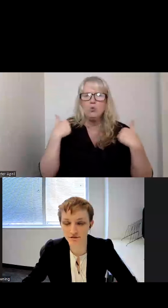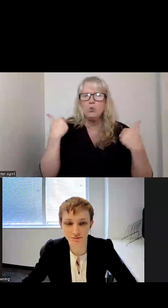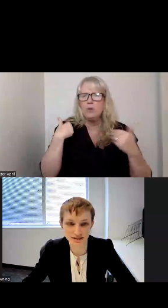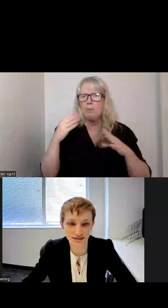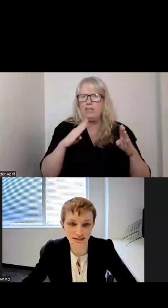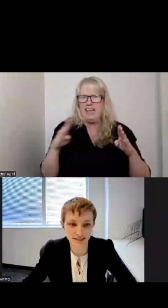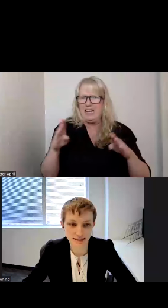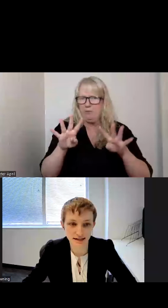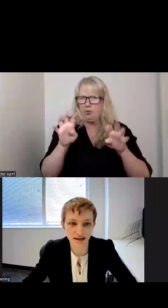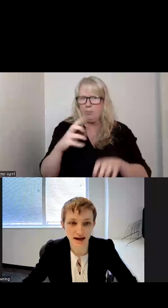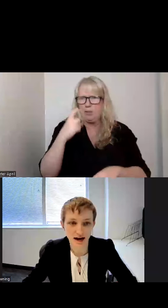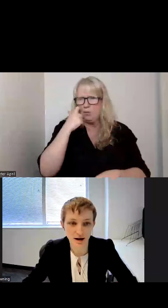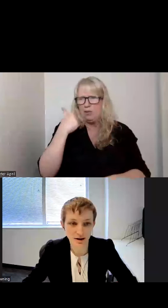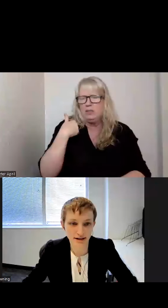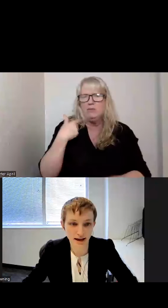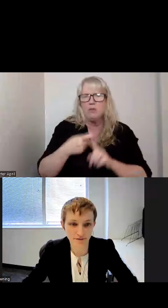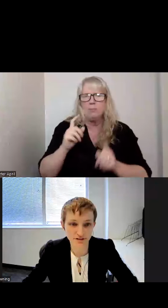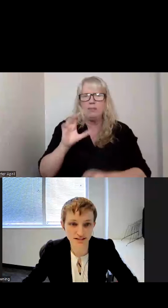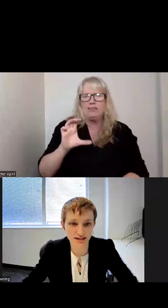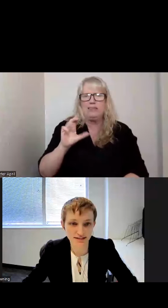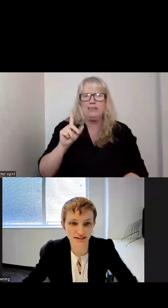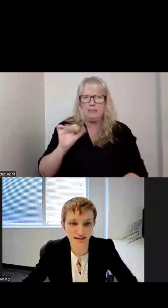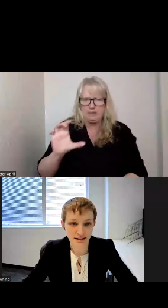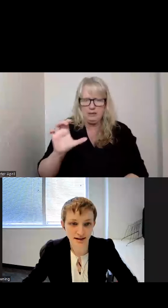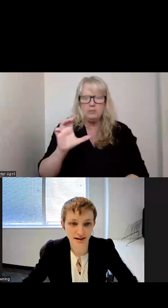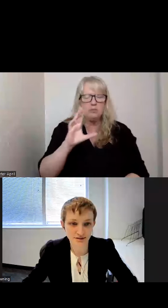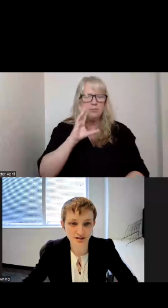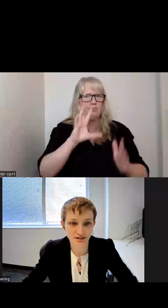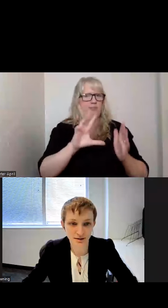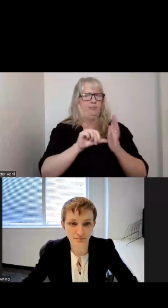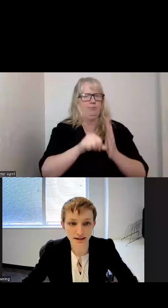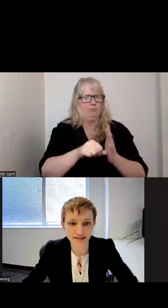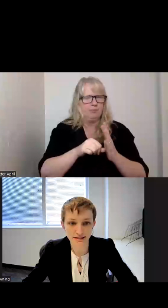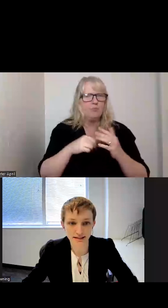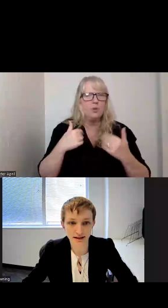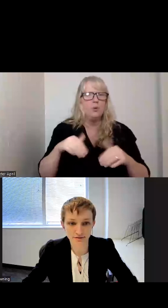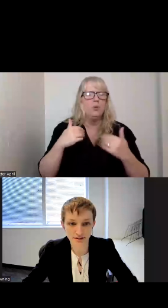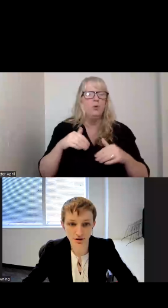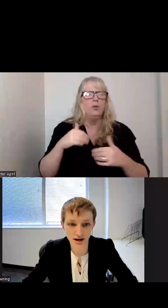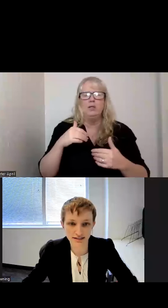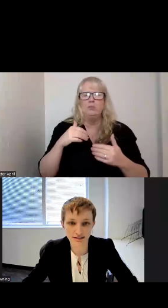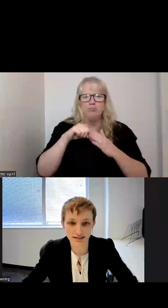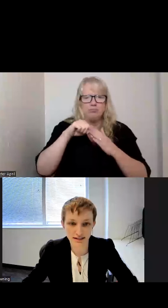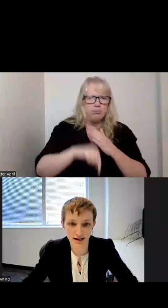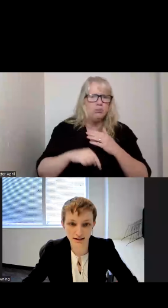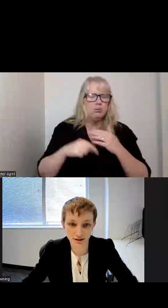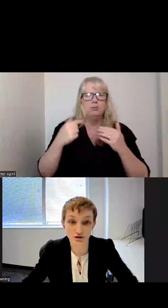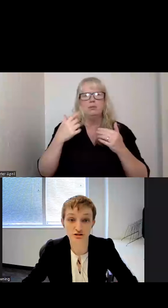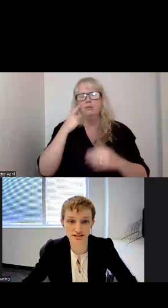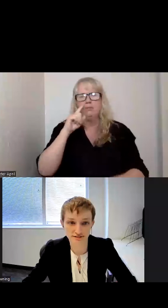OUT FROM THE CDC AND EMPHASIZING THE CRISIS AND THE URGENCY